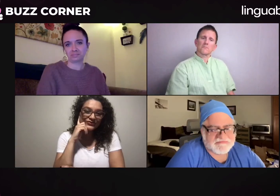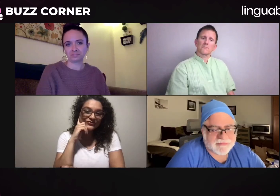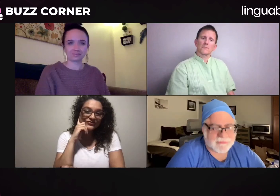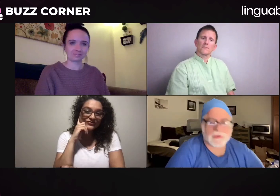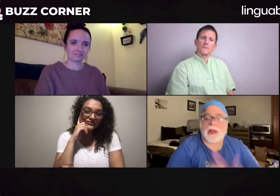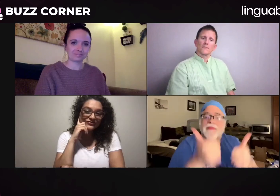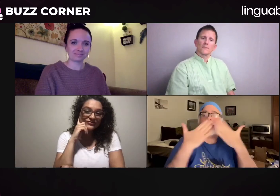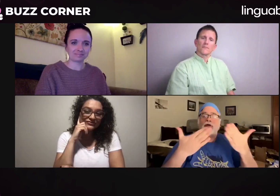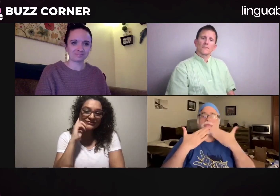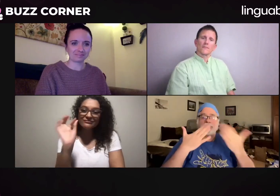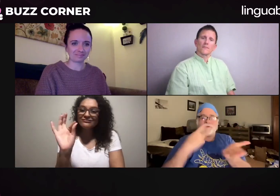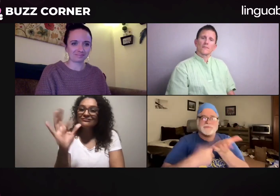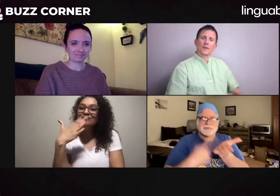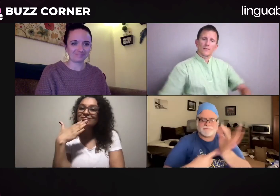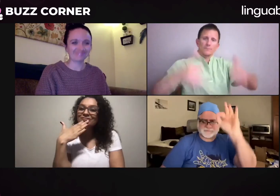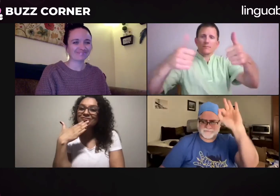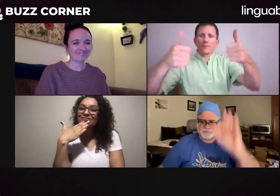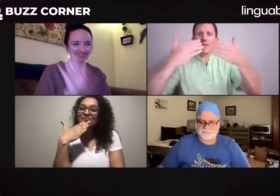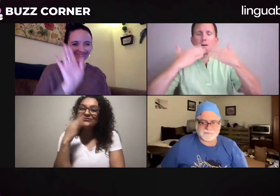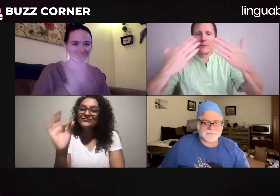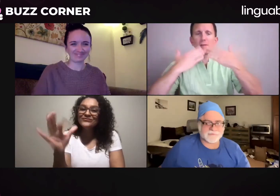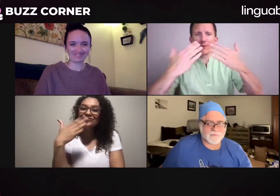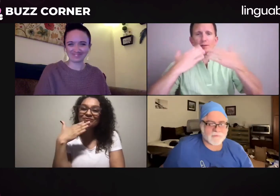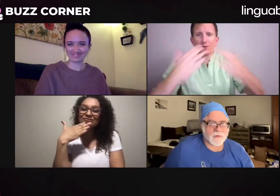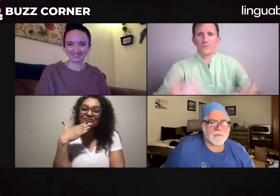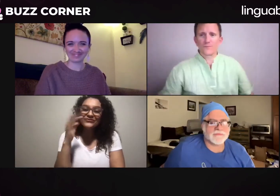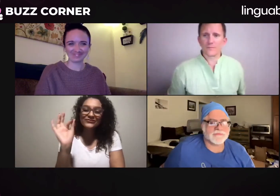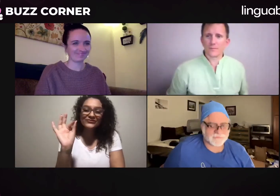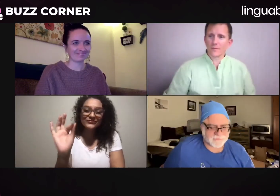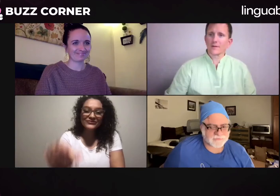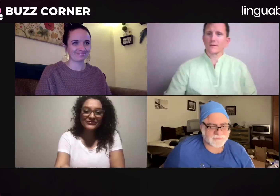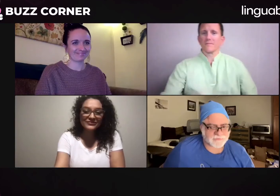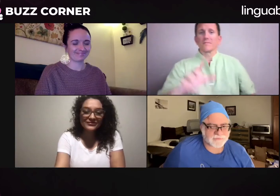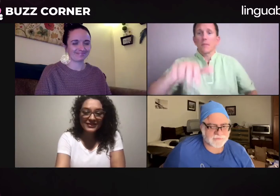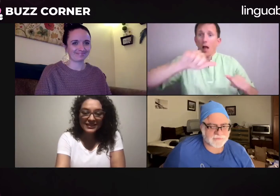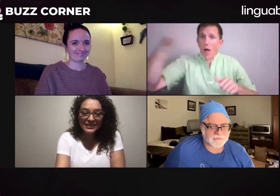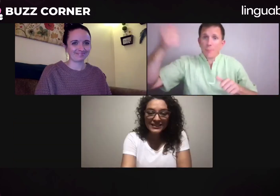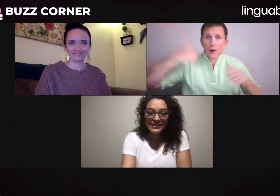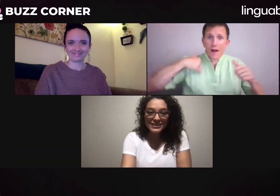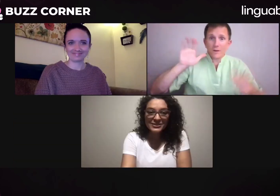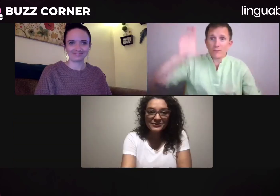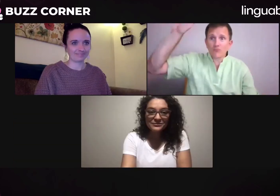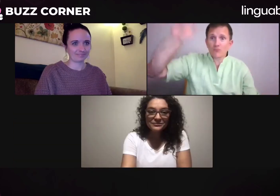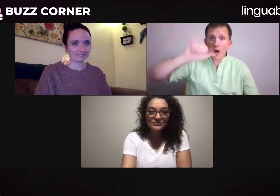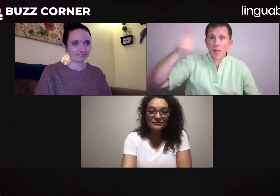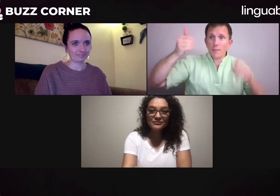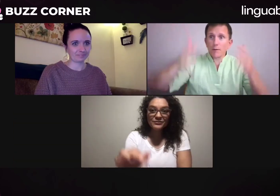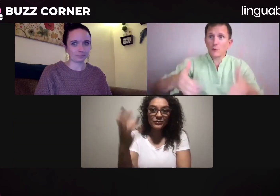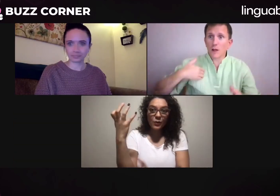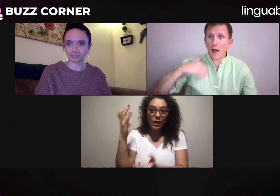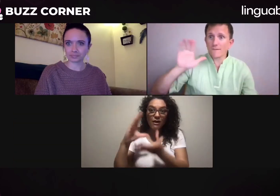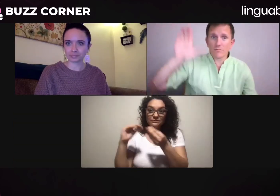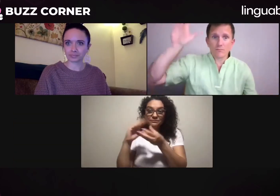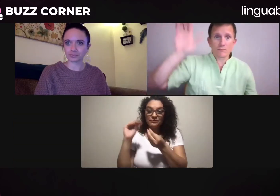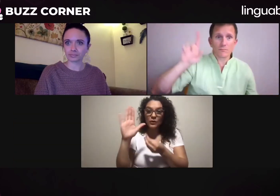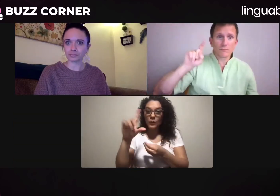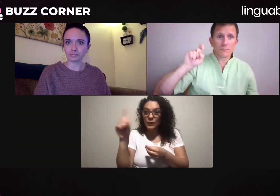Okay. Well, I just wanted to chime in. Thanks so much. Thank you. Anyone in the audience want to ask a question?